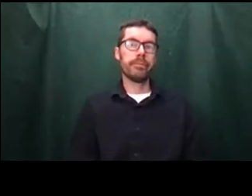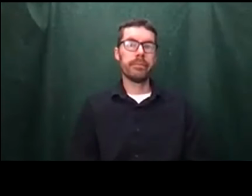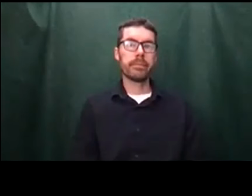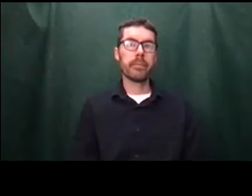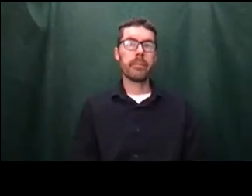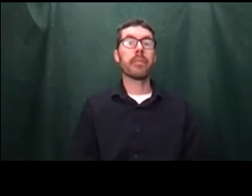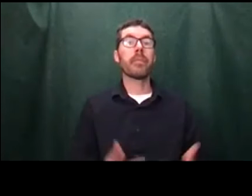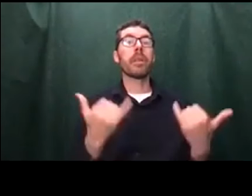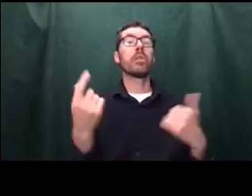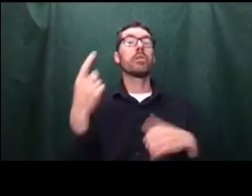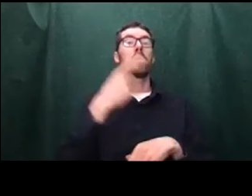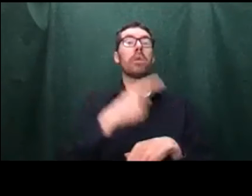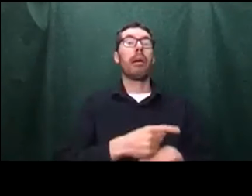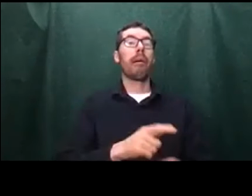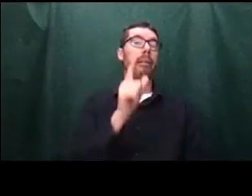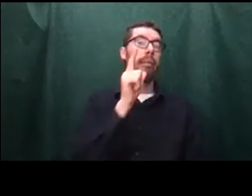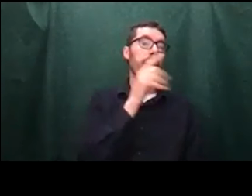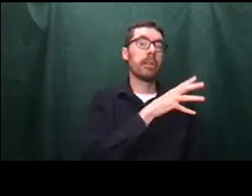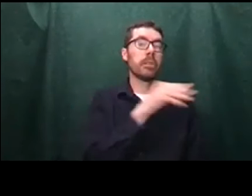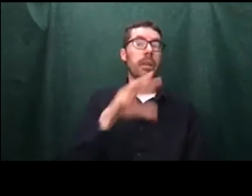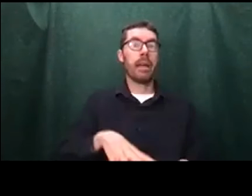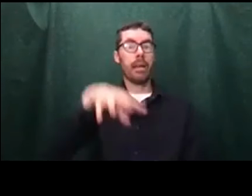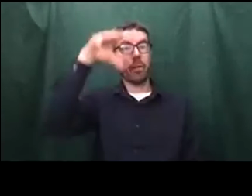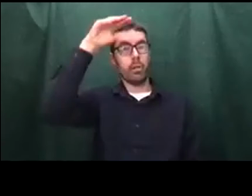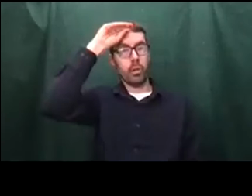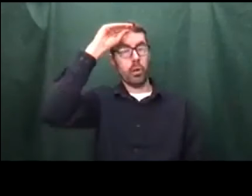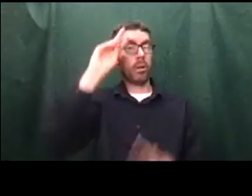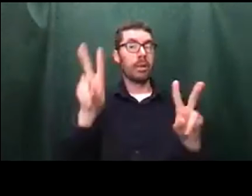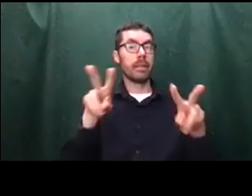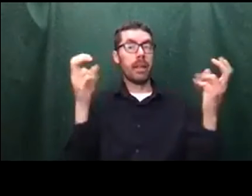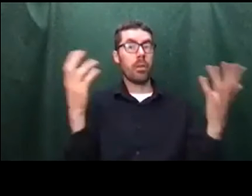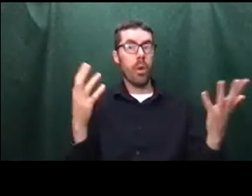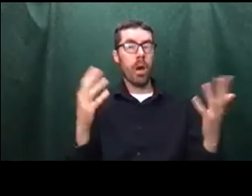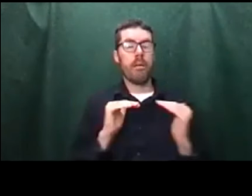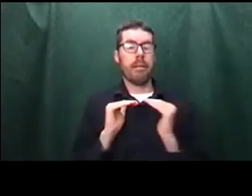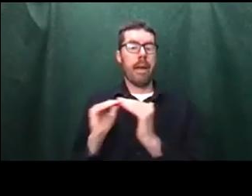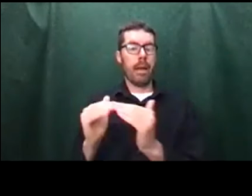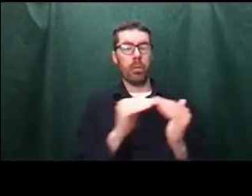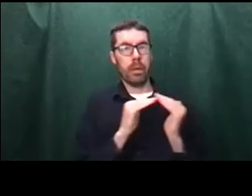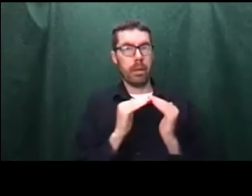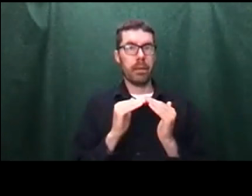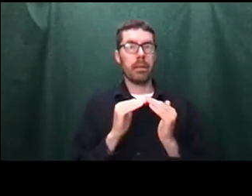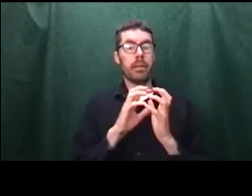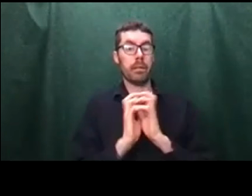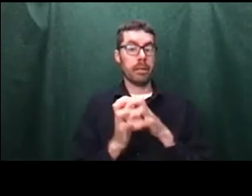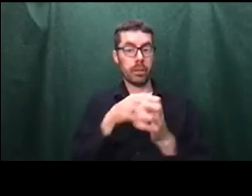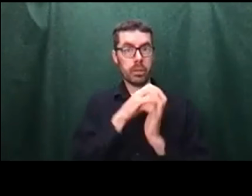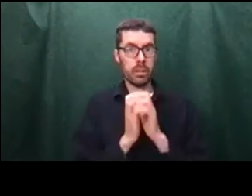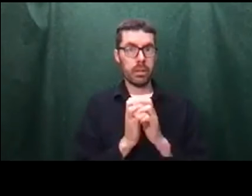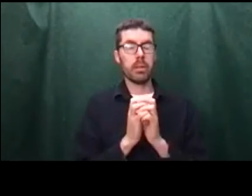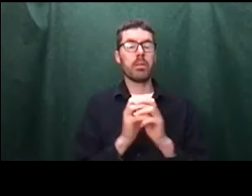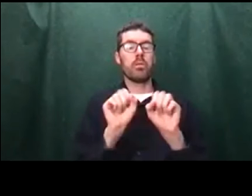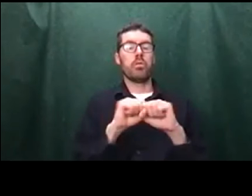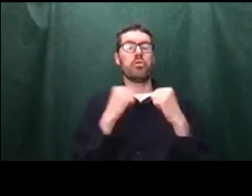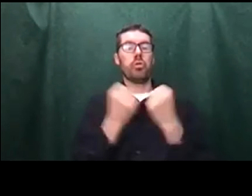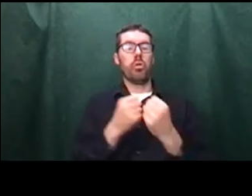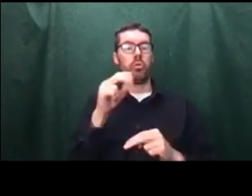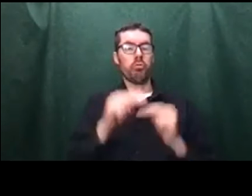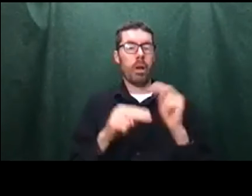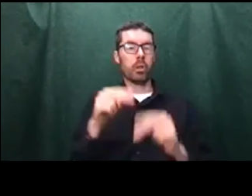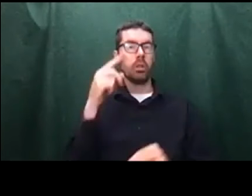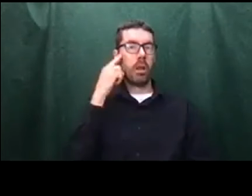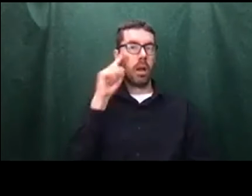webinar is titled Equity, Intersectionality, Social Constructions of Disabilities and Disability